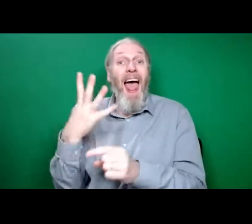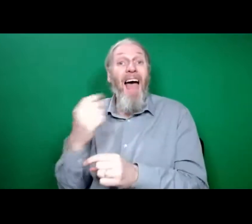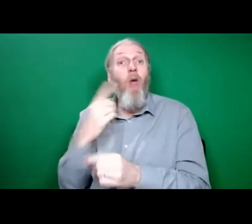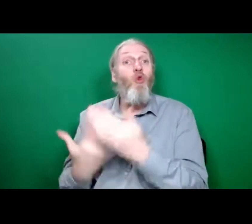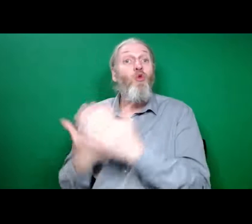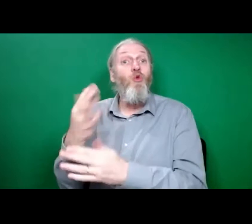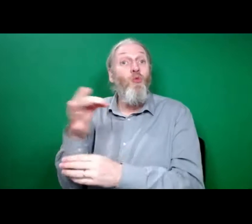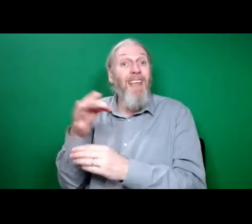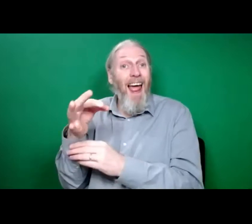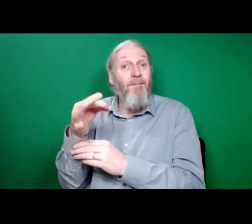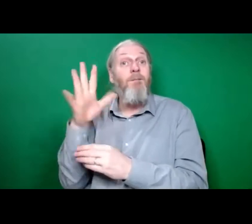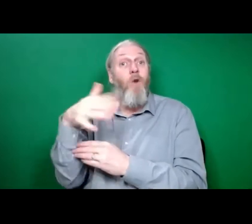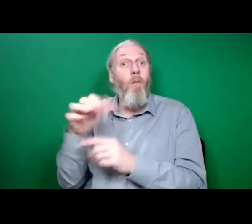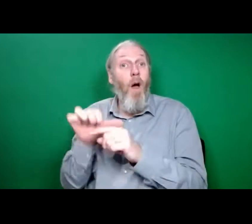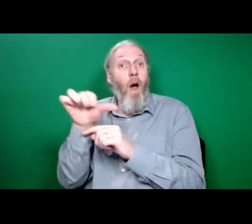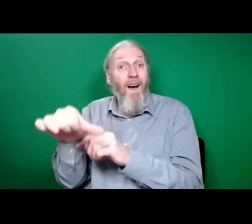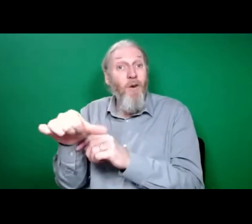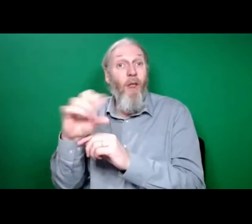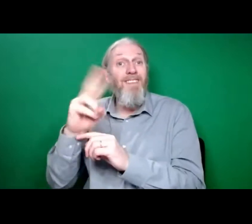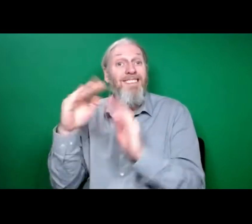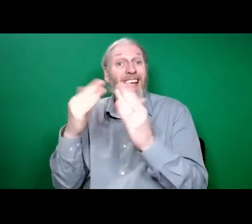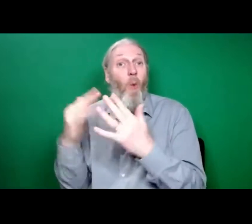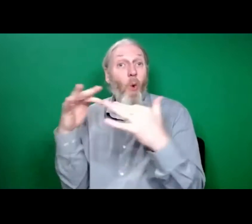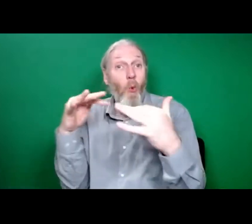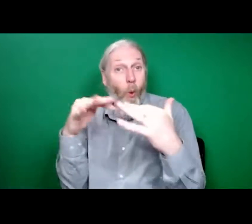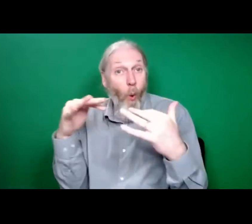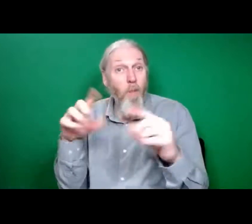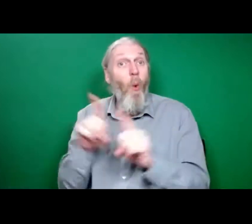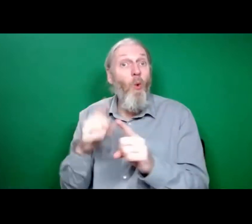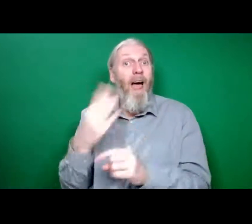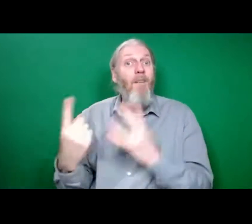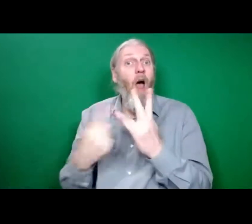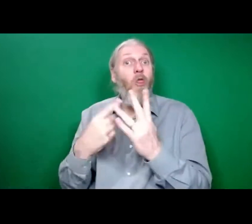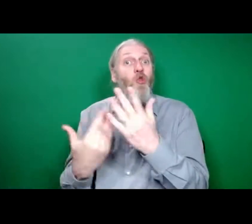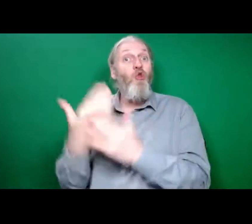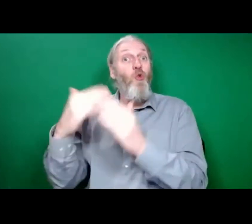areas in the Arts Council's remit is dominated by a diverse range of towns.